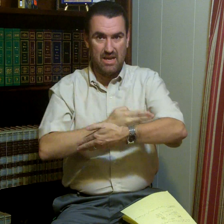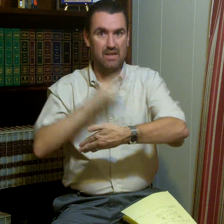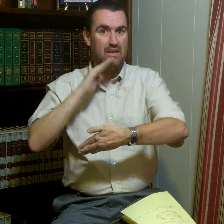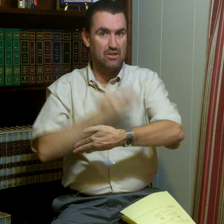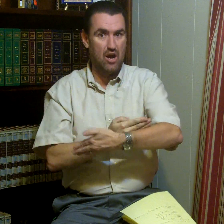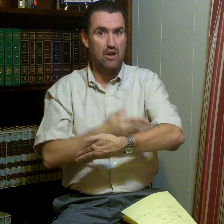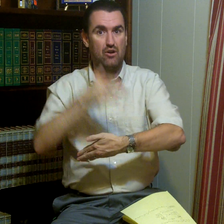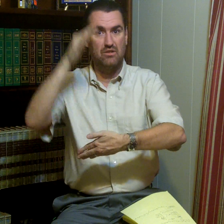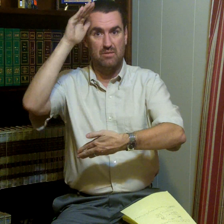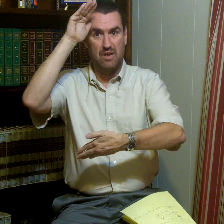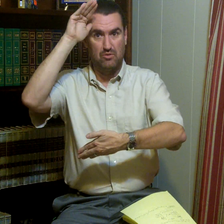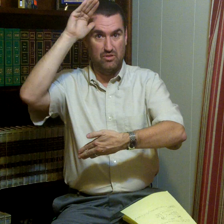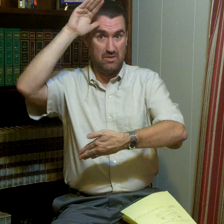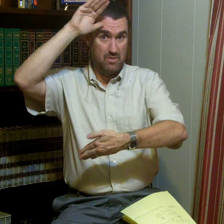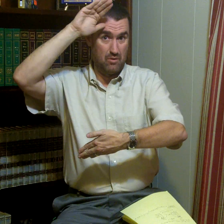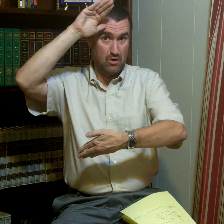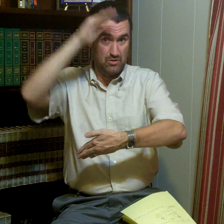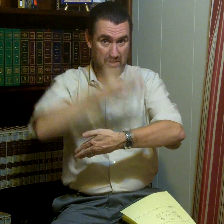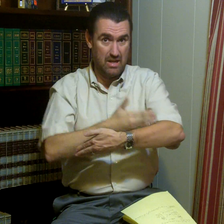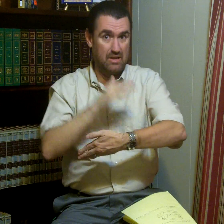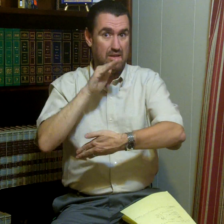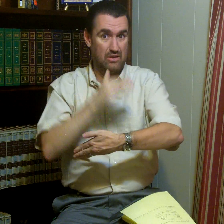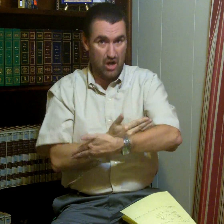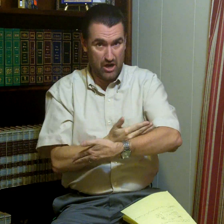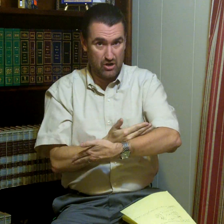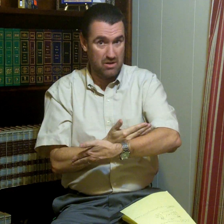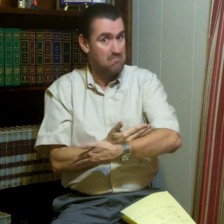son and daughter sometimes you'll see people go son and daughter